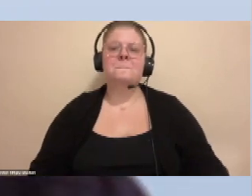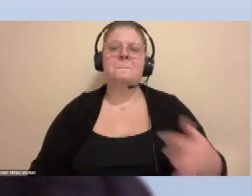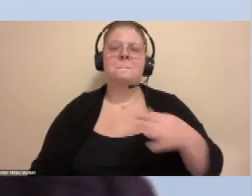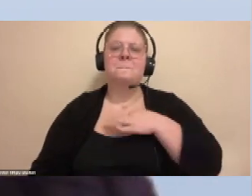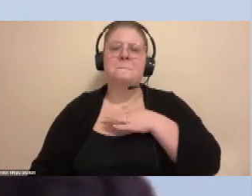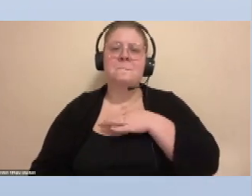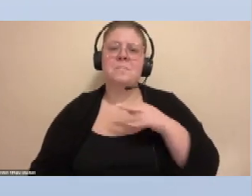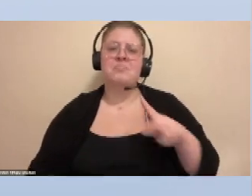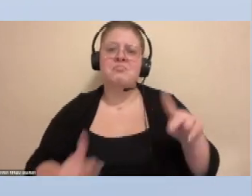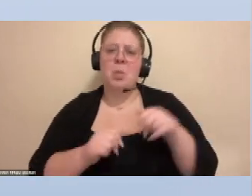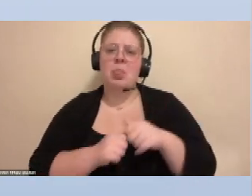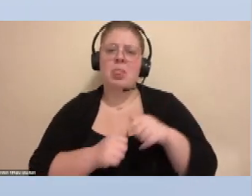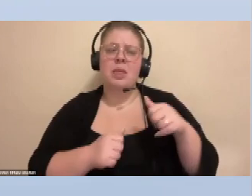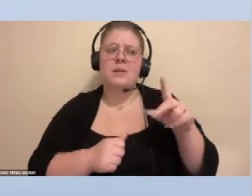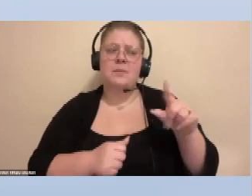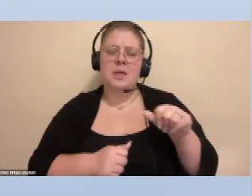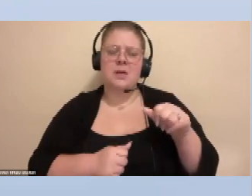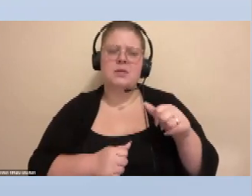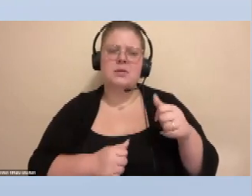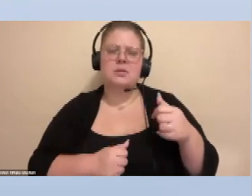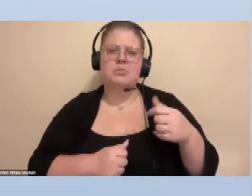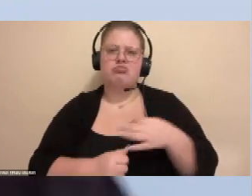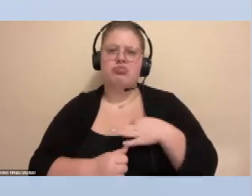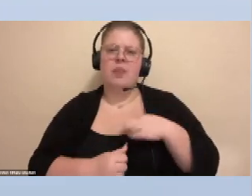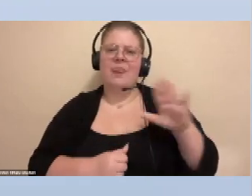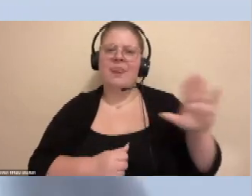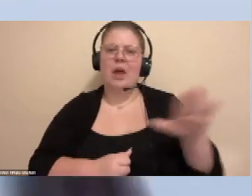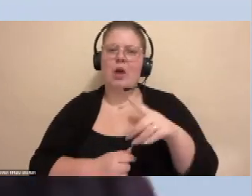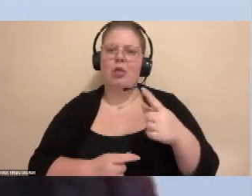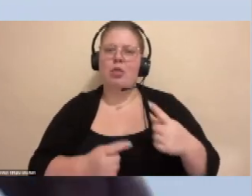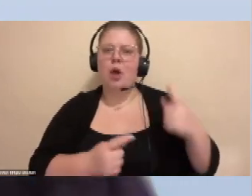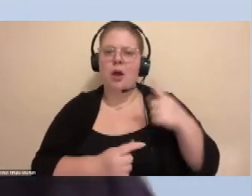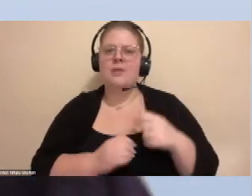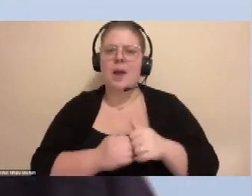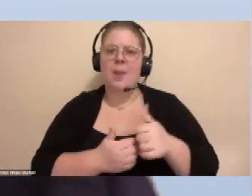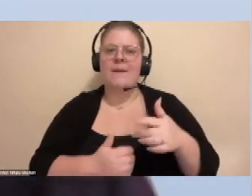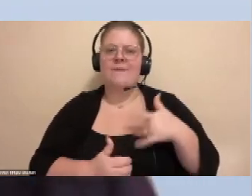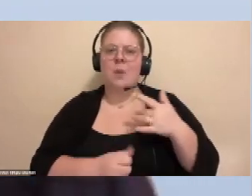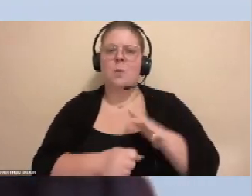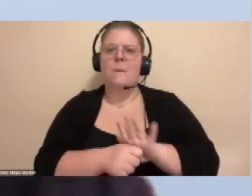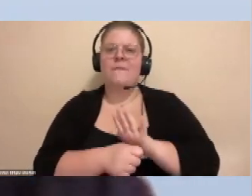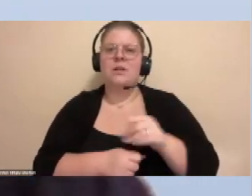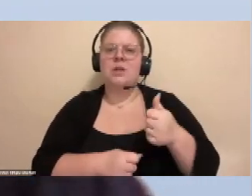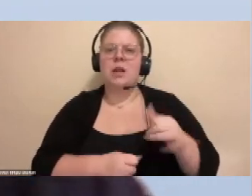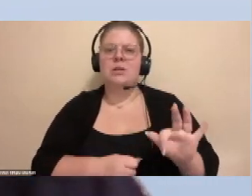Covid 19 is impacted their safety in the community, their capacity to stay in the community.